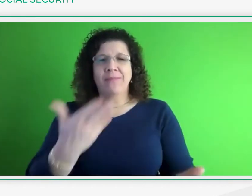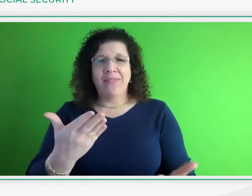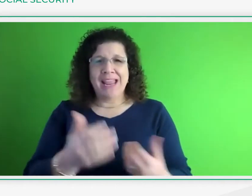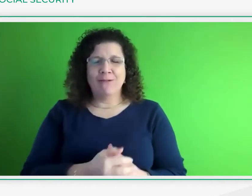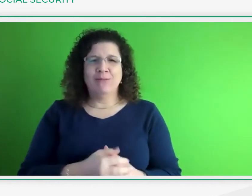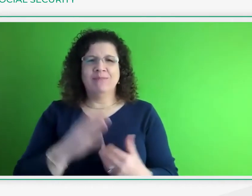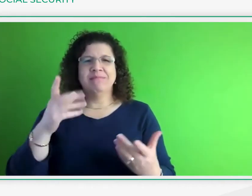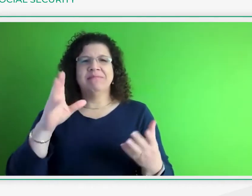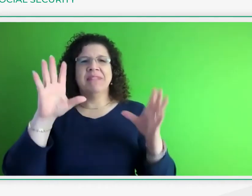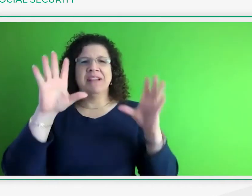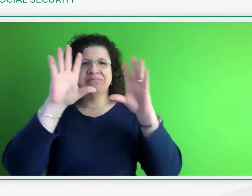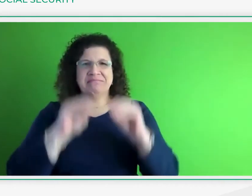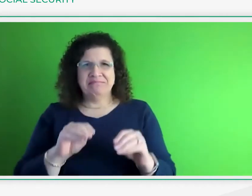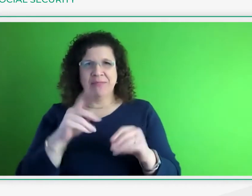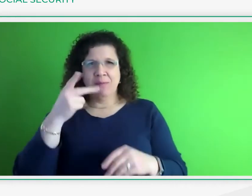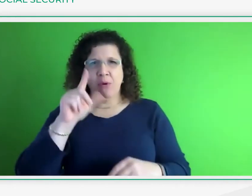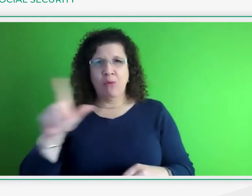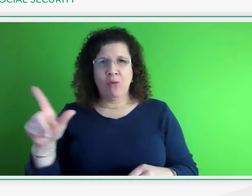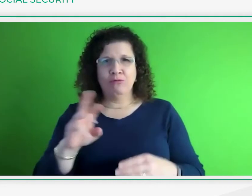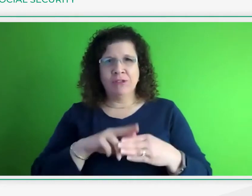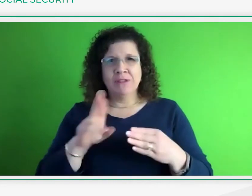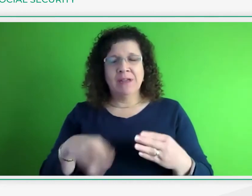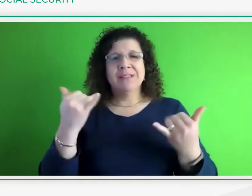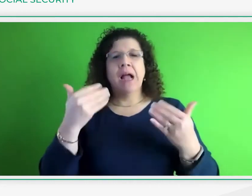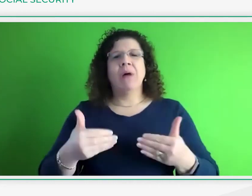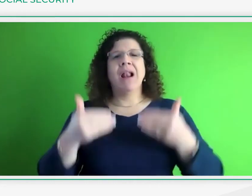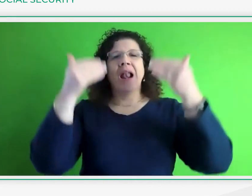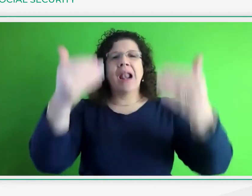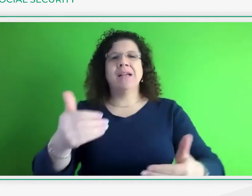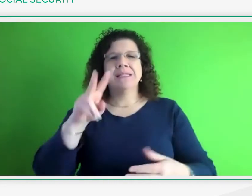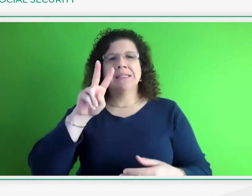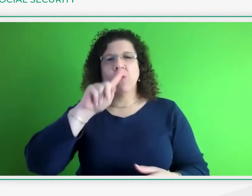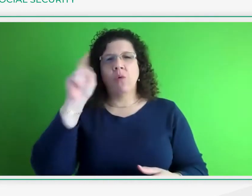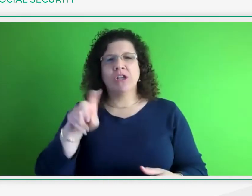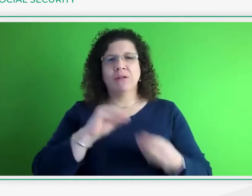Thank you so much for your answers. You can take those poll results off the screen.